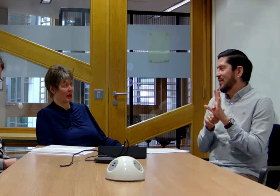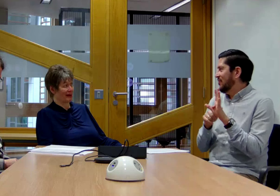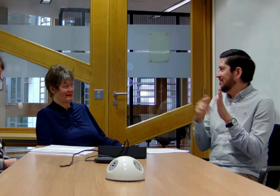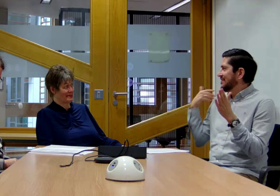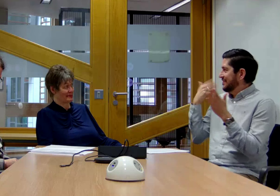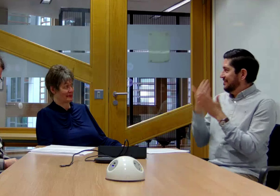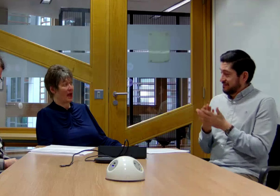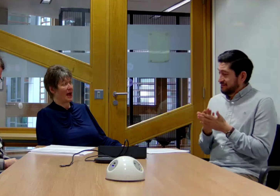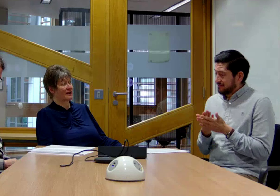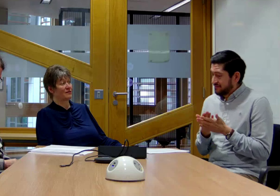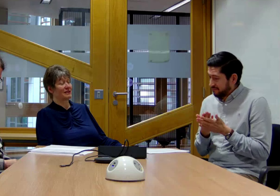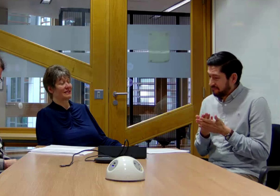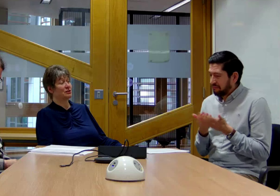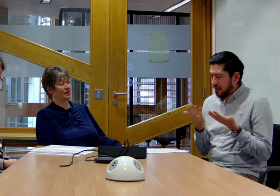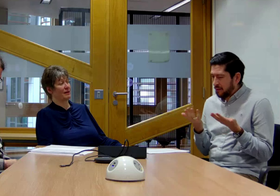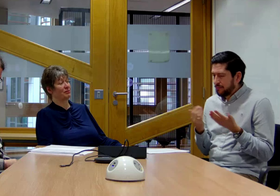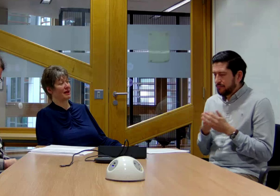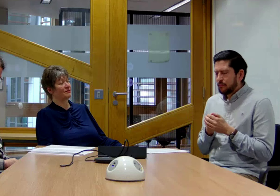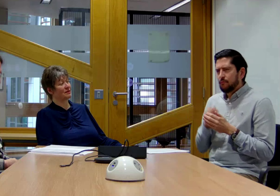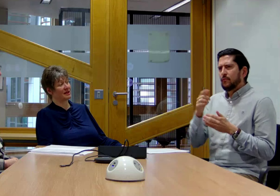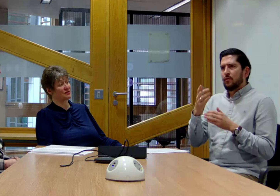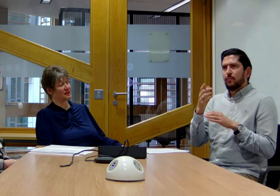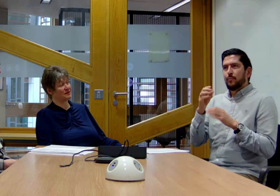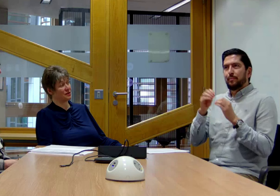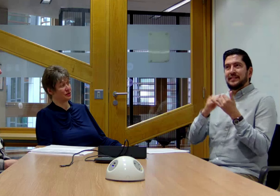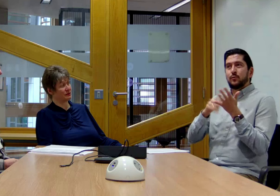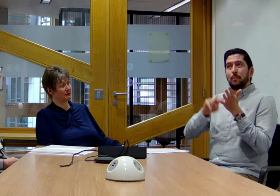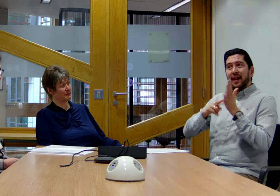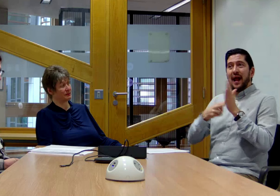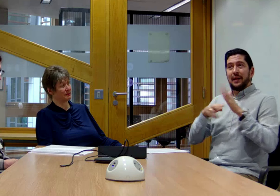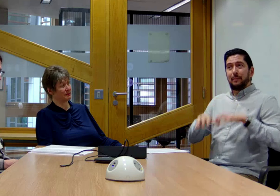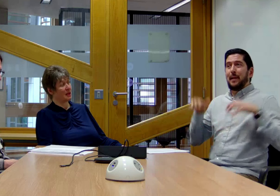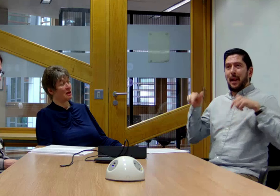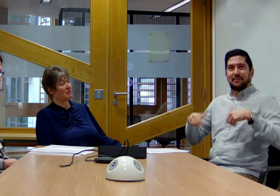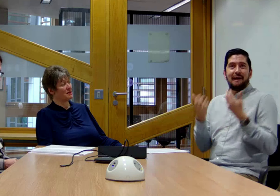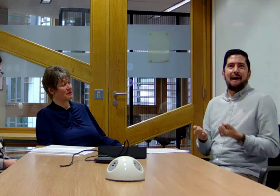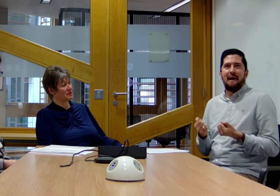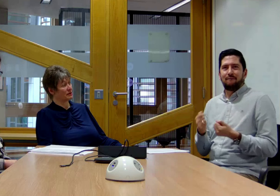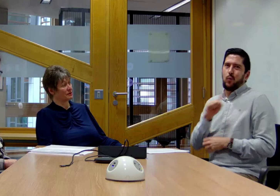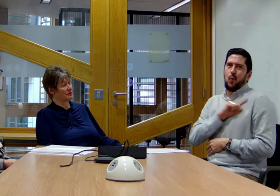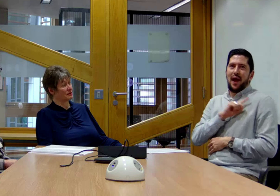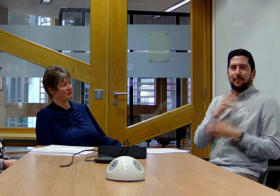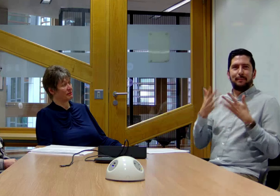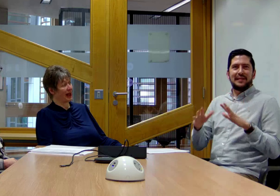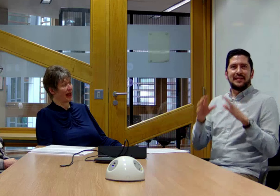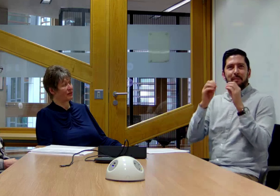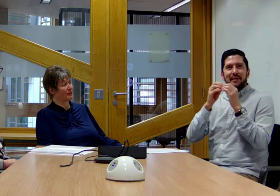Officer. We've got a BSL plan here and I've been leading on Parliament s BSL Plan for the last five